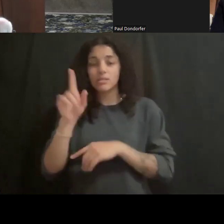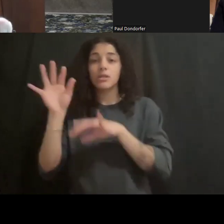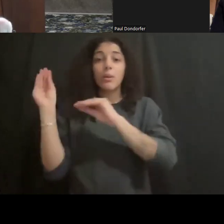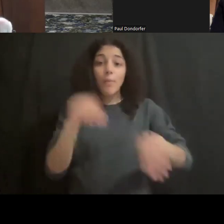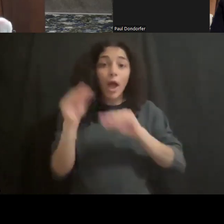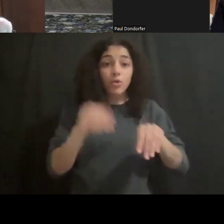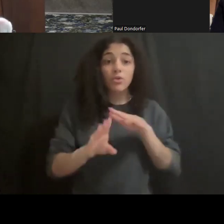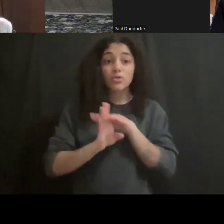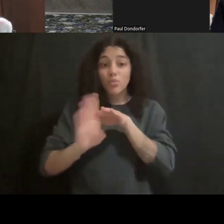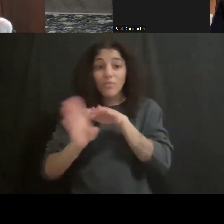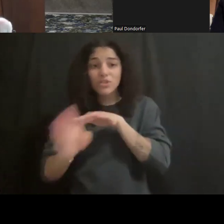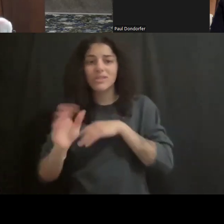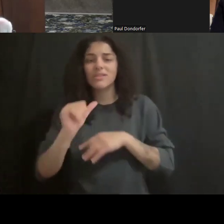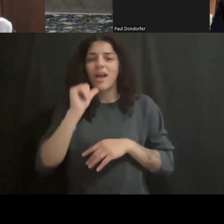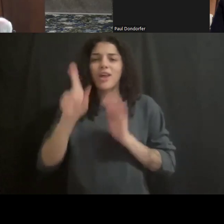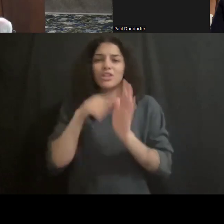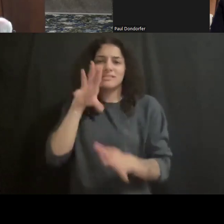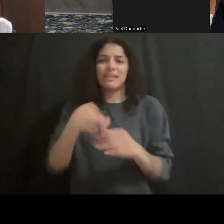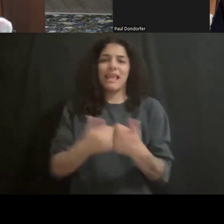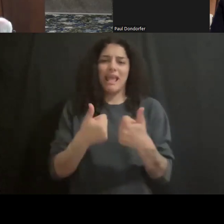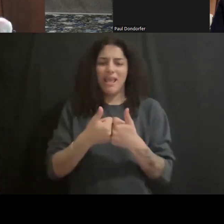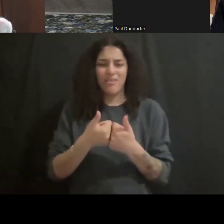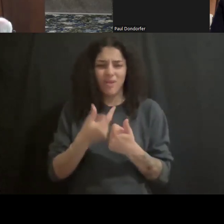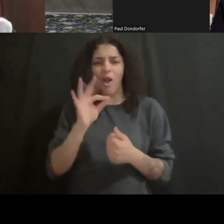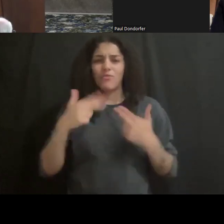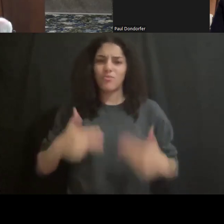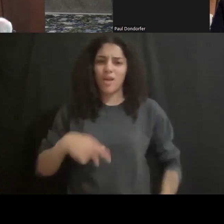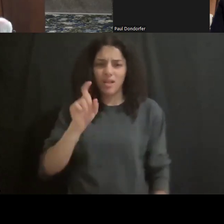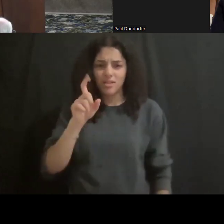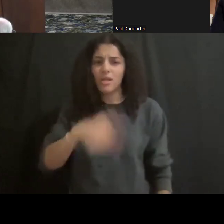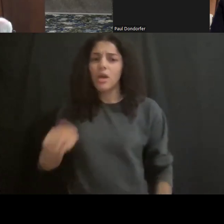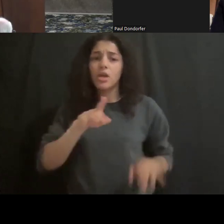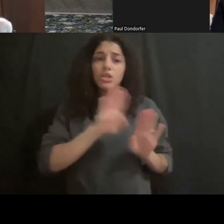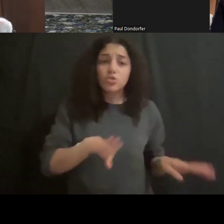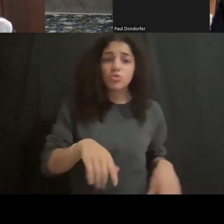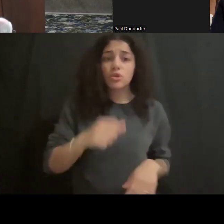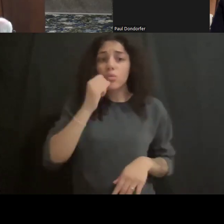They are children women and men who leave or are forced to leave their homes for various reasons